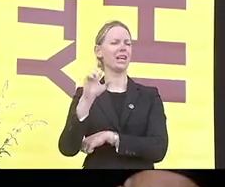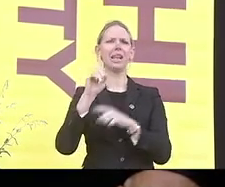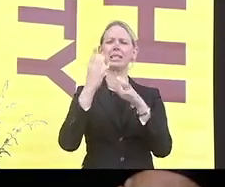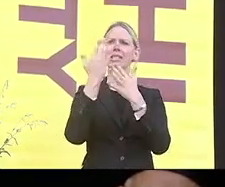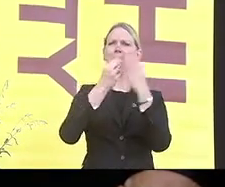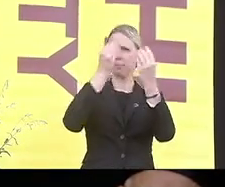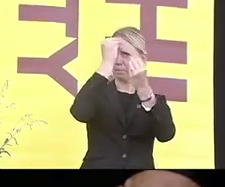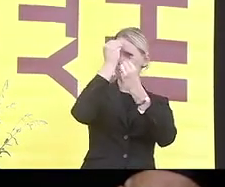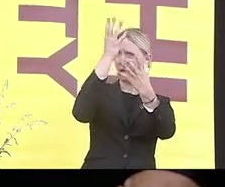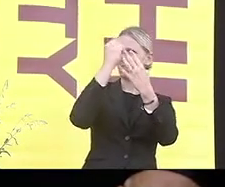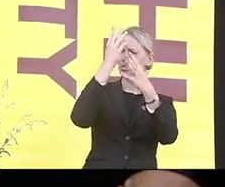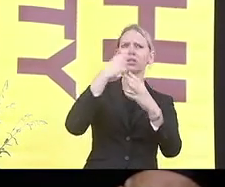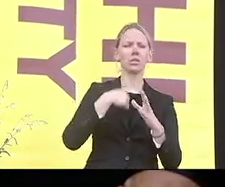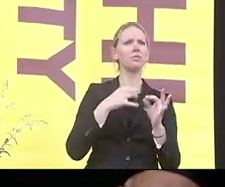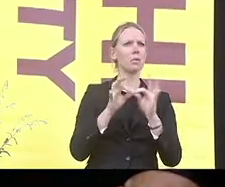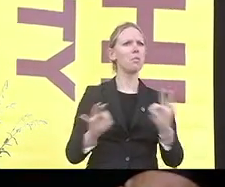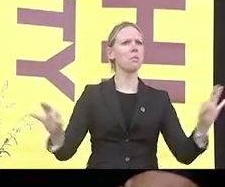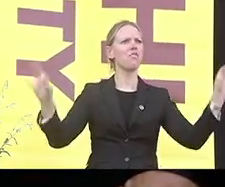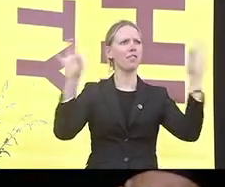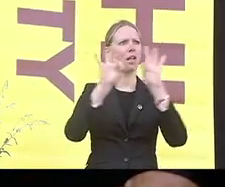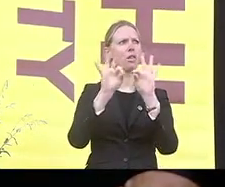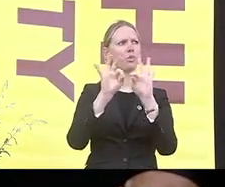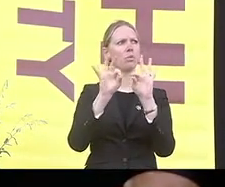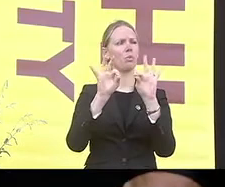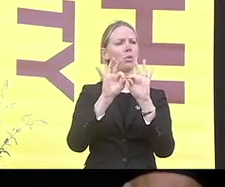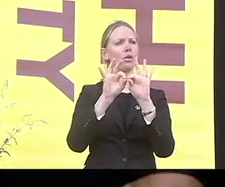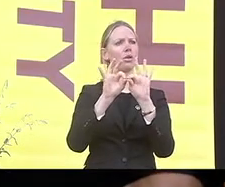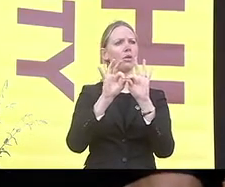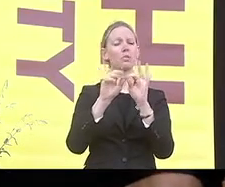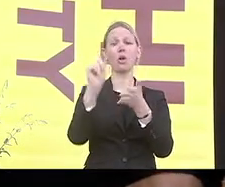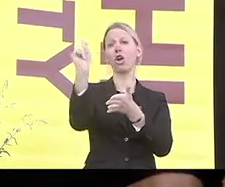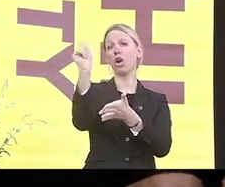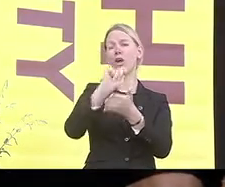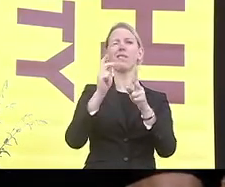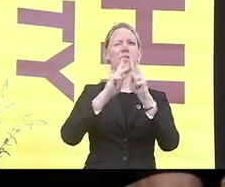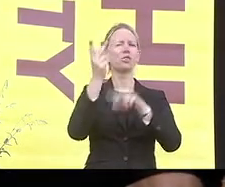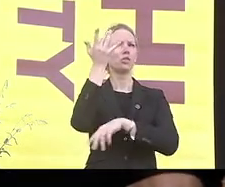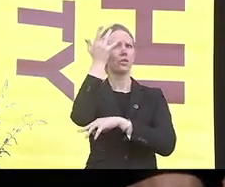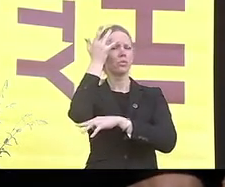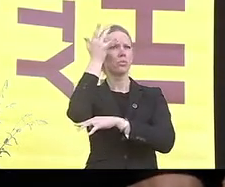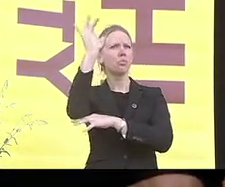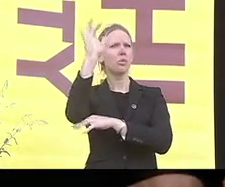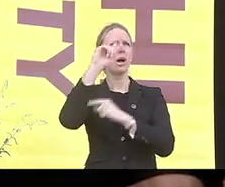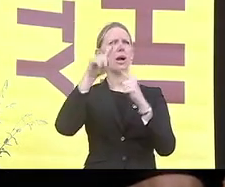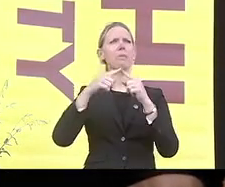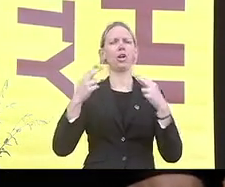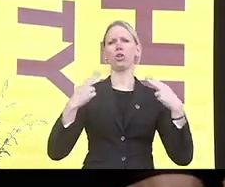useful for you to hear. The author was very wise about the human condition.